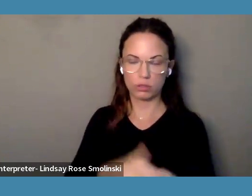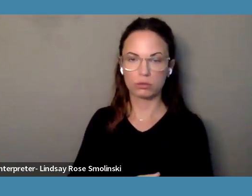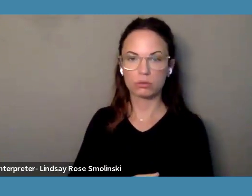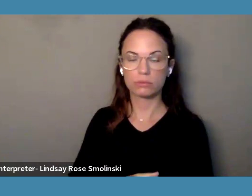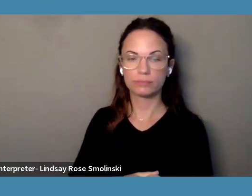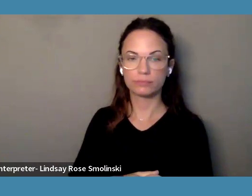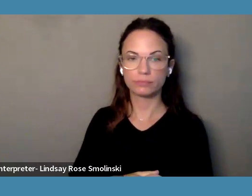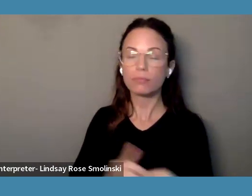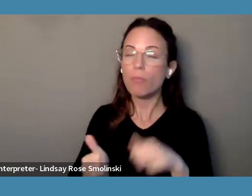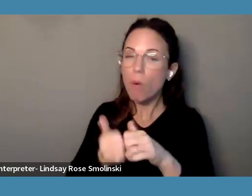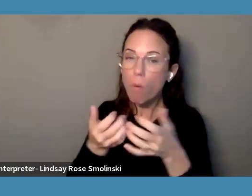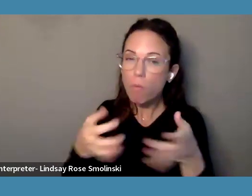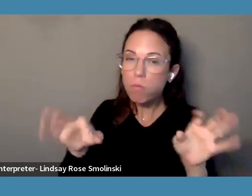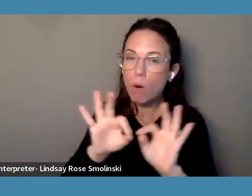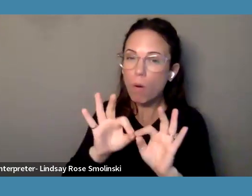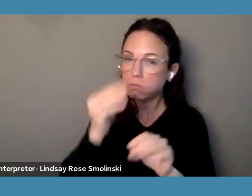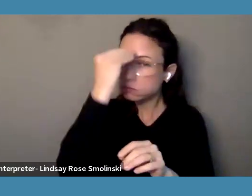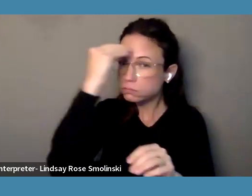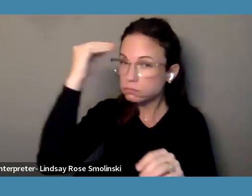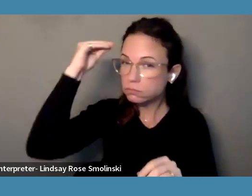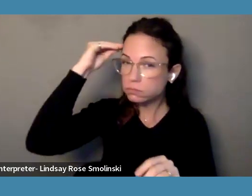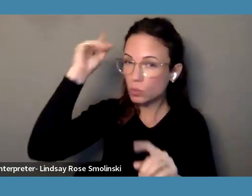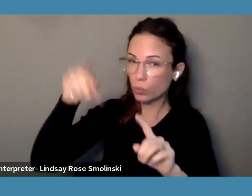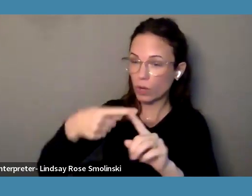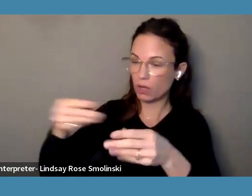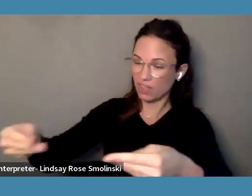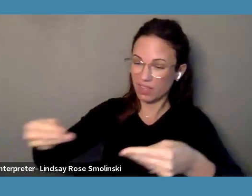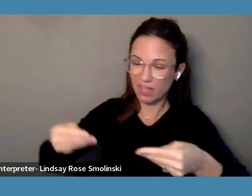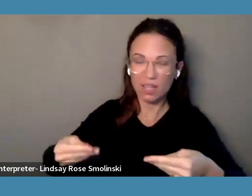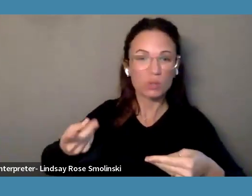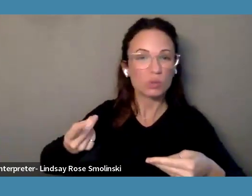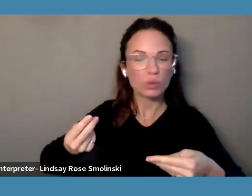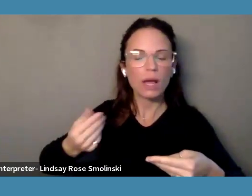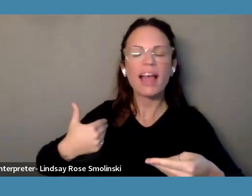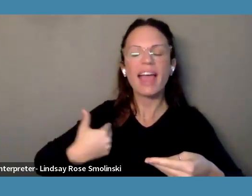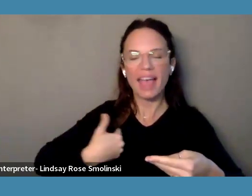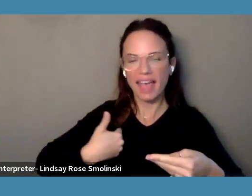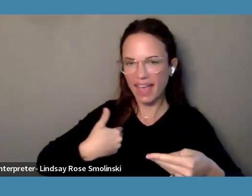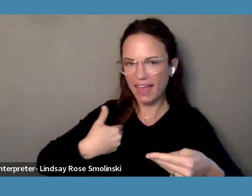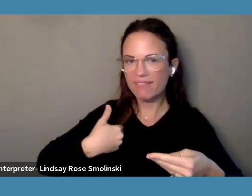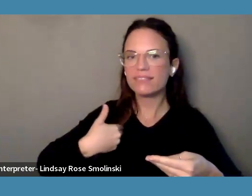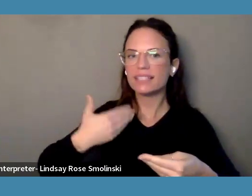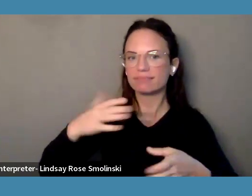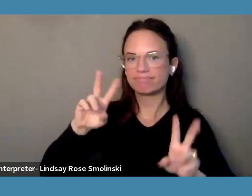So the most important thing to keep in mind when you receive your notice is that there are deadlines associated with this step.